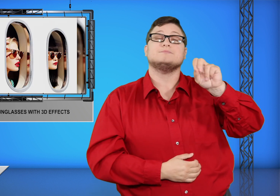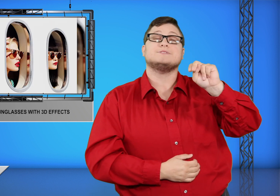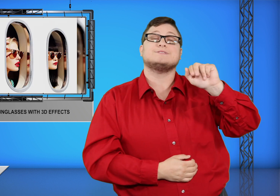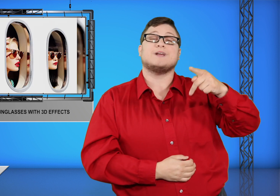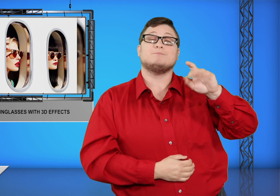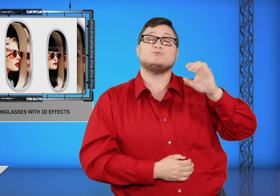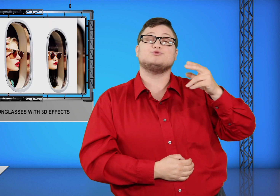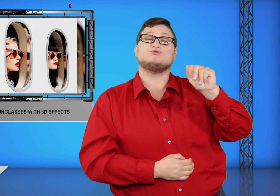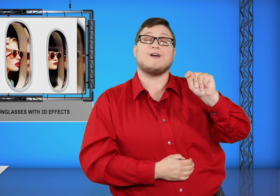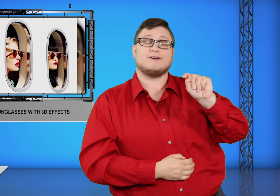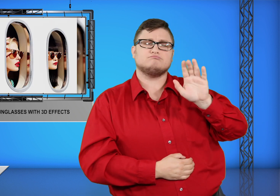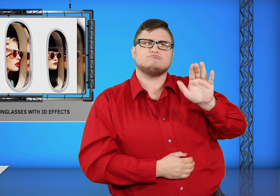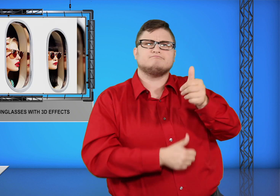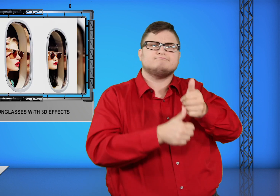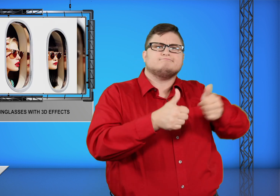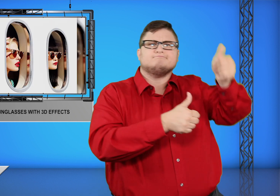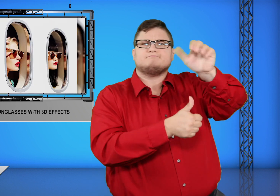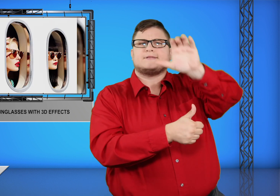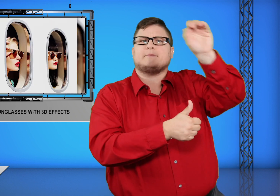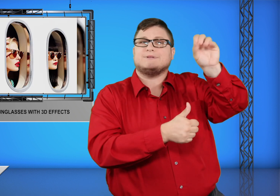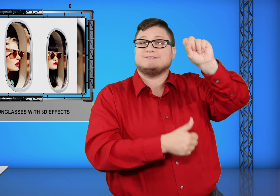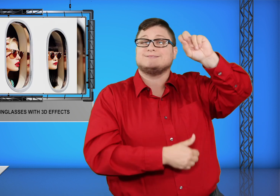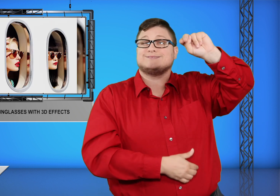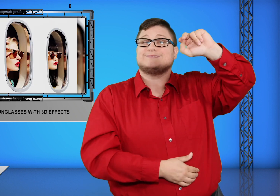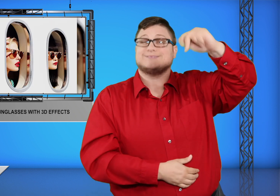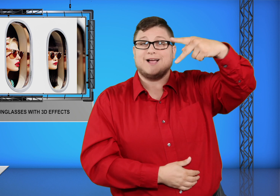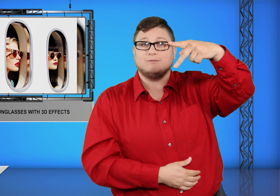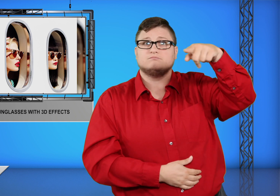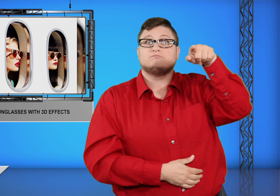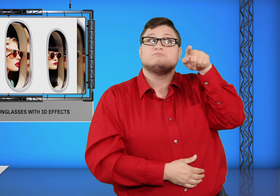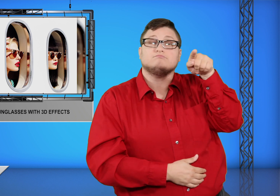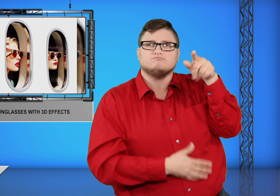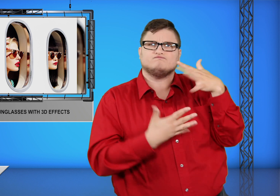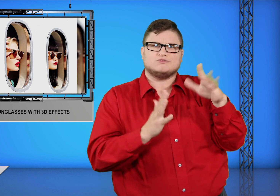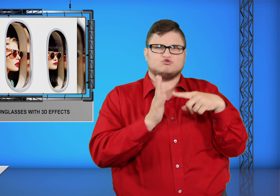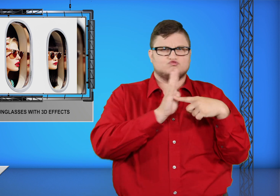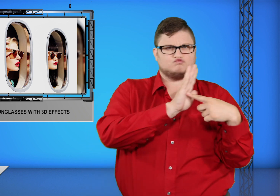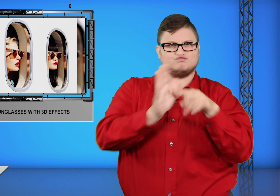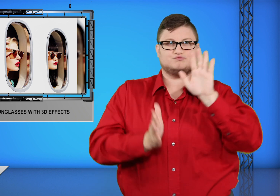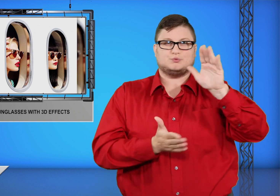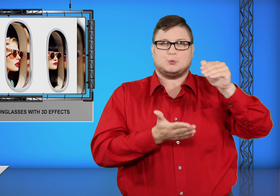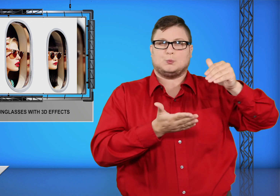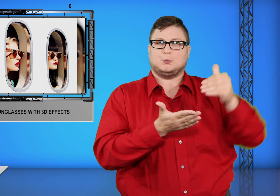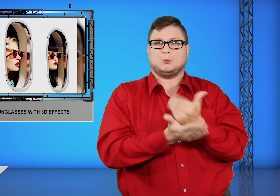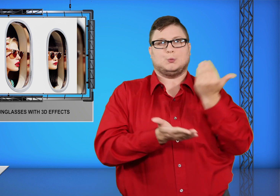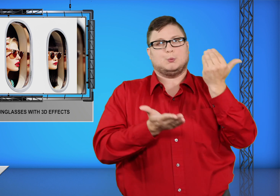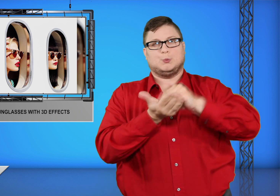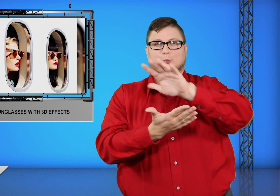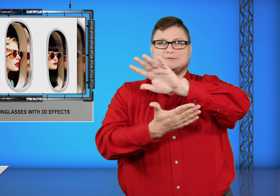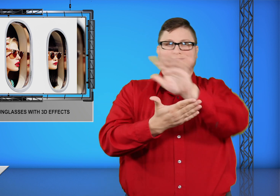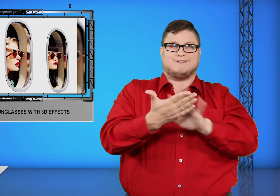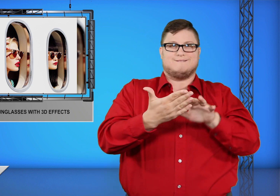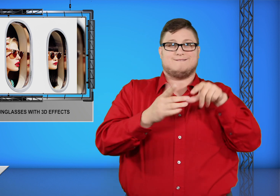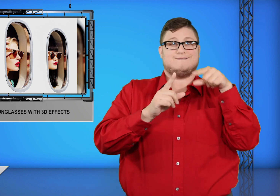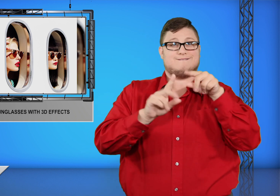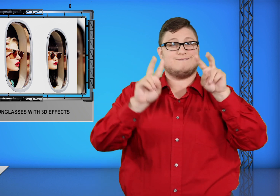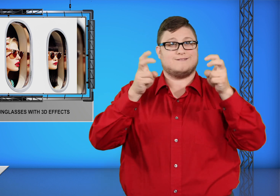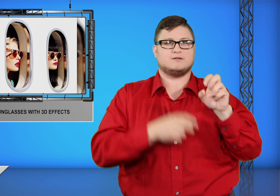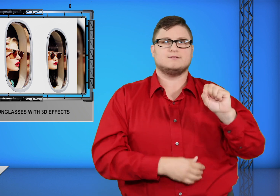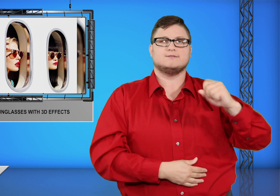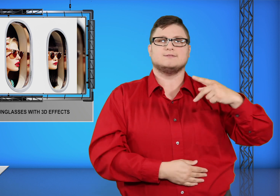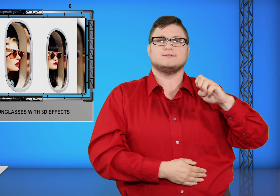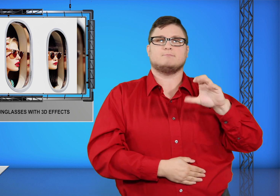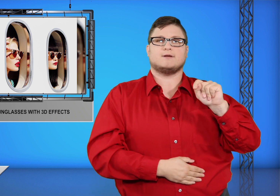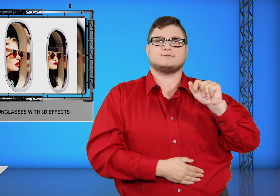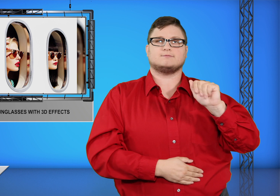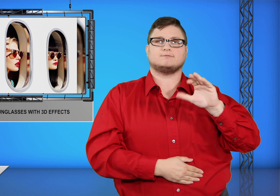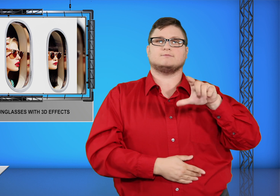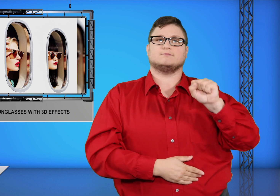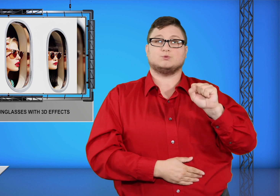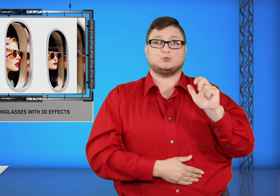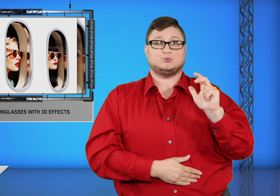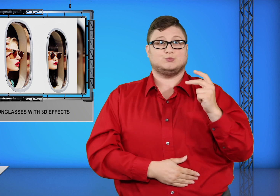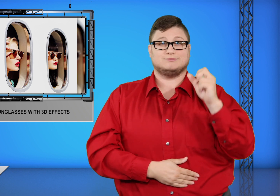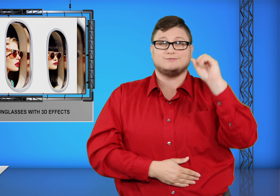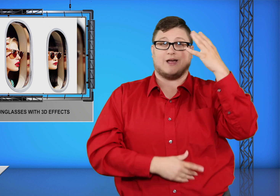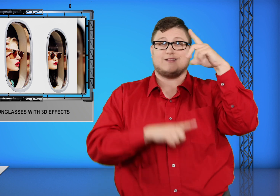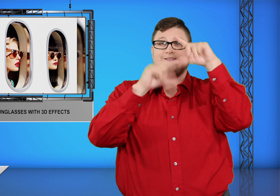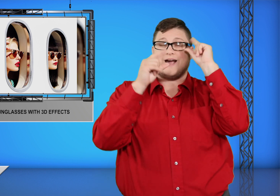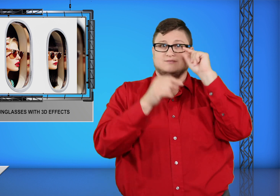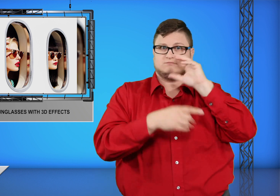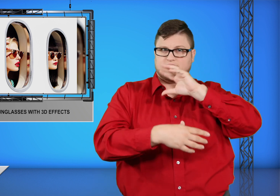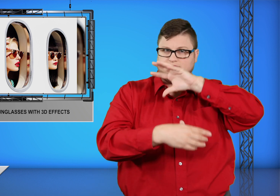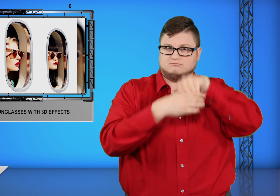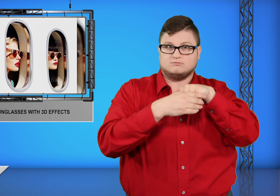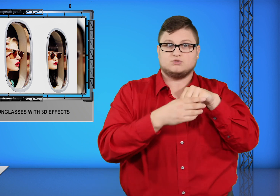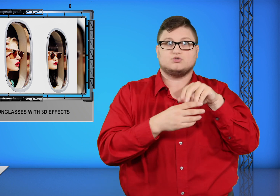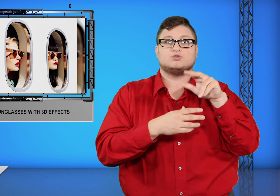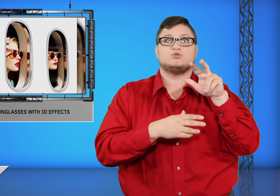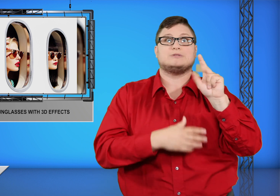Snapchat's parent company, Snap, has unveiled redesigned "Spectacles" sunglasses with 3D effects.